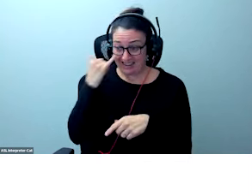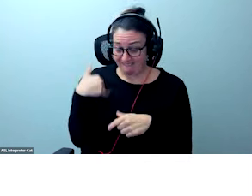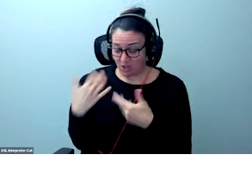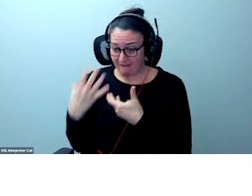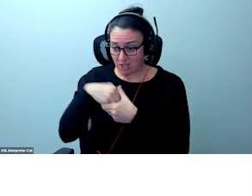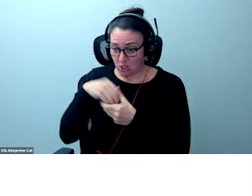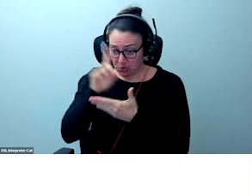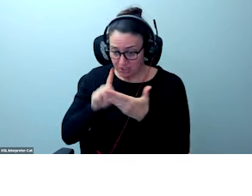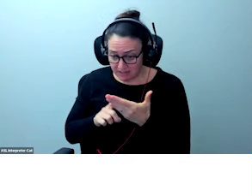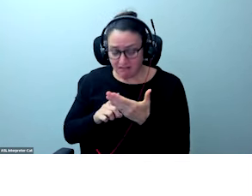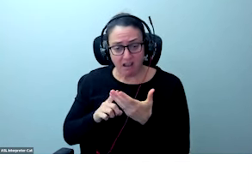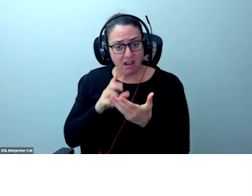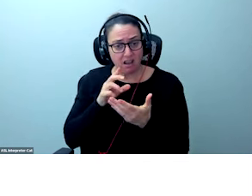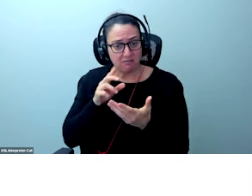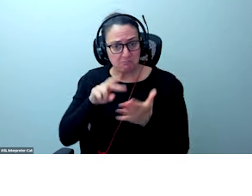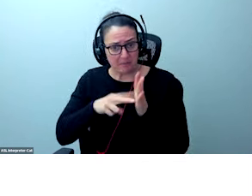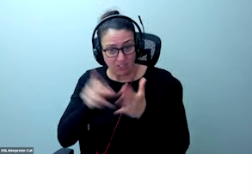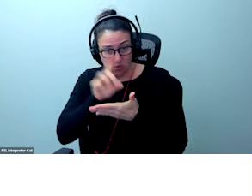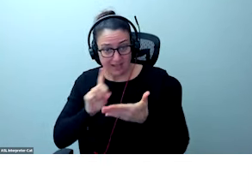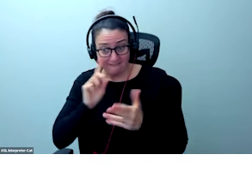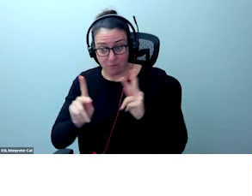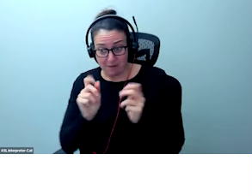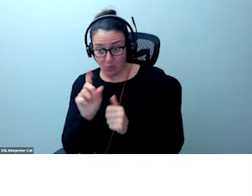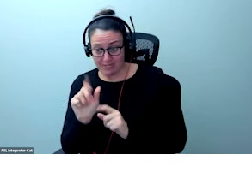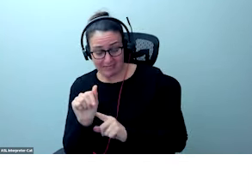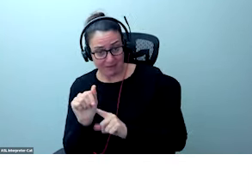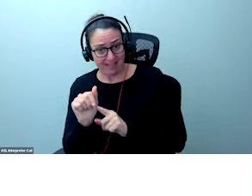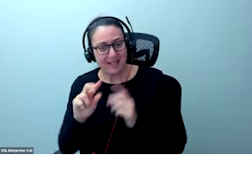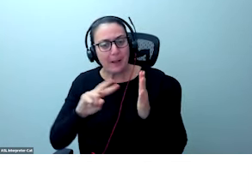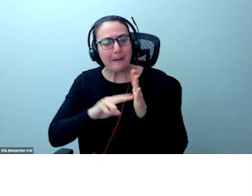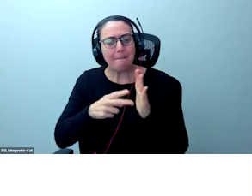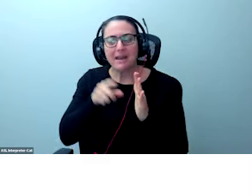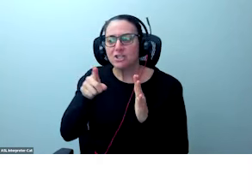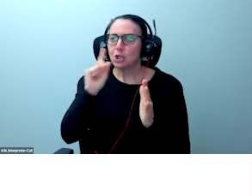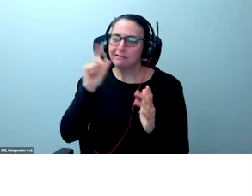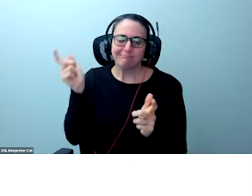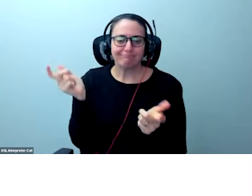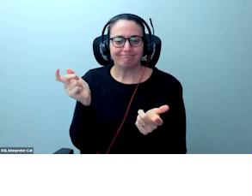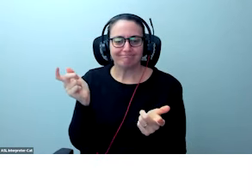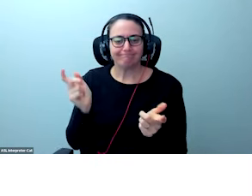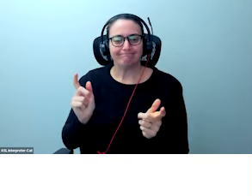and designing for people with disabilities, you're also looking at kind of the bigger picture at the same time.